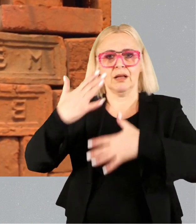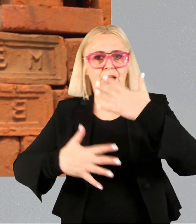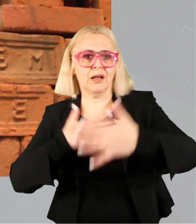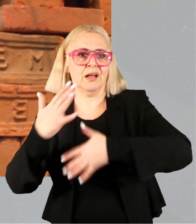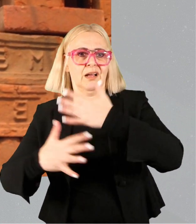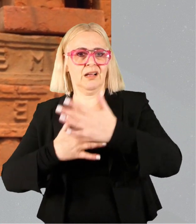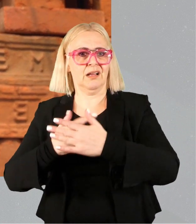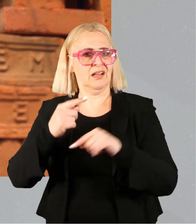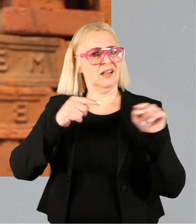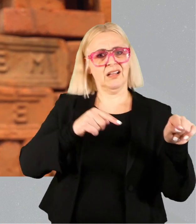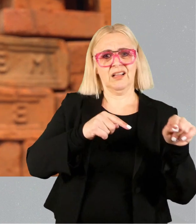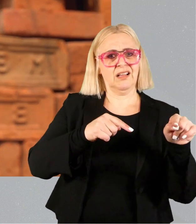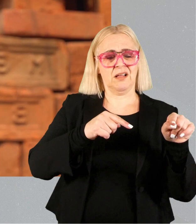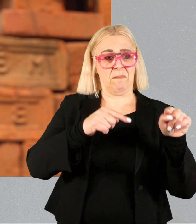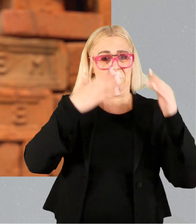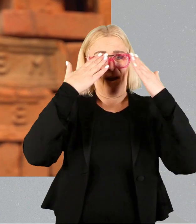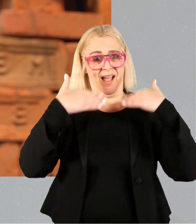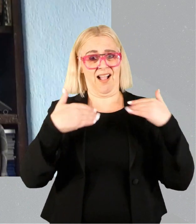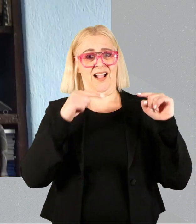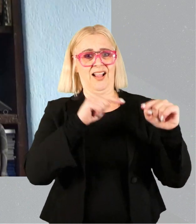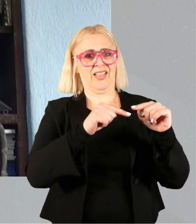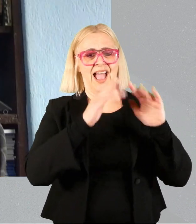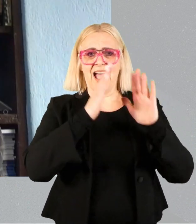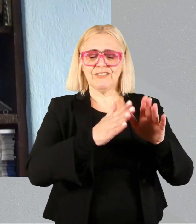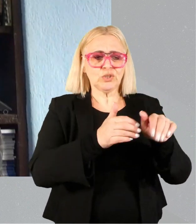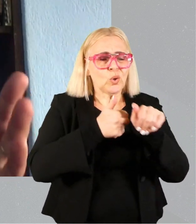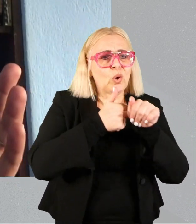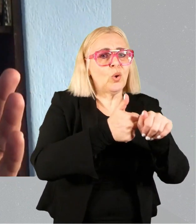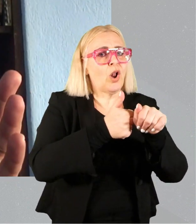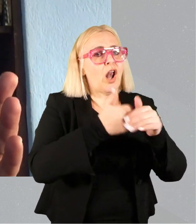The mental health has to be supported for the long run.